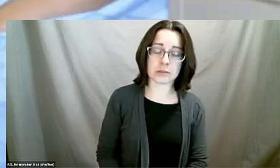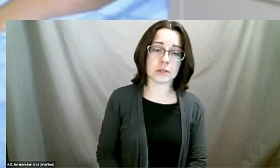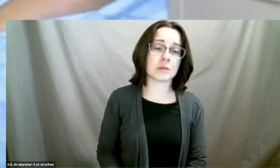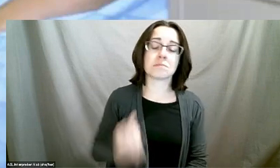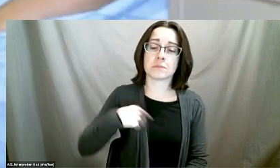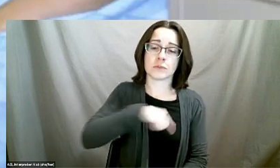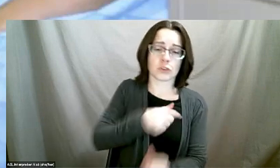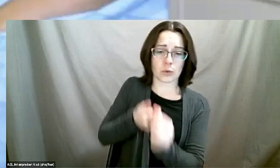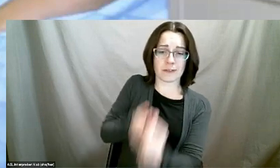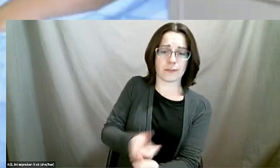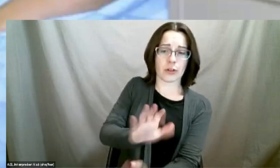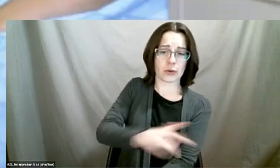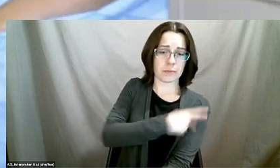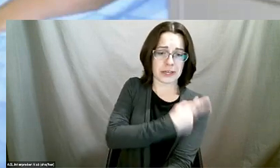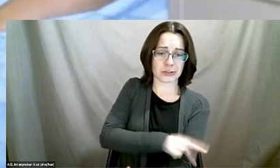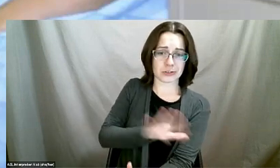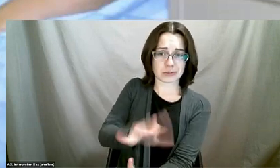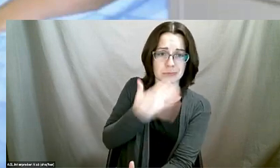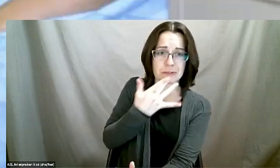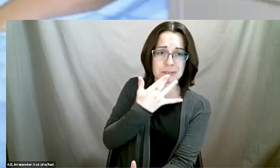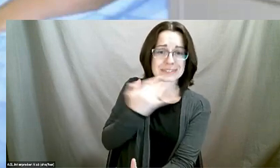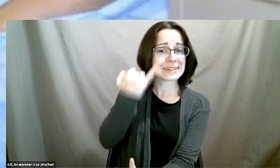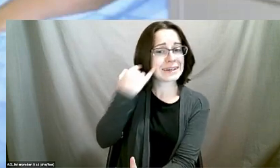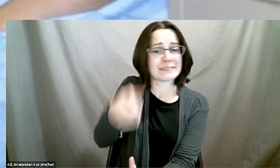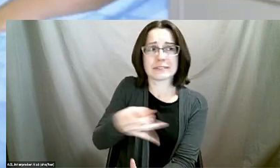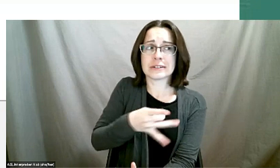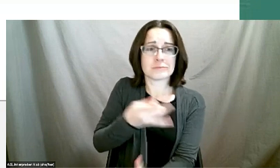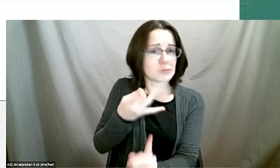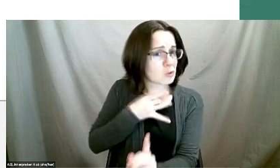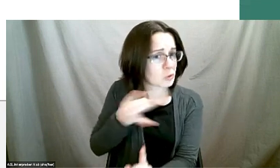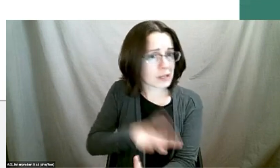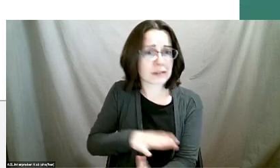the ability to say no or to stop the exam at any point.